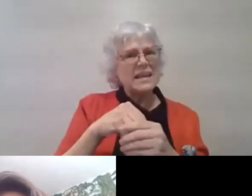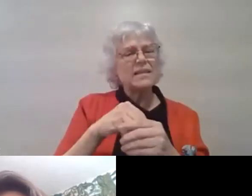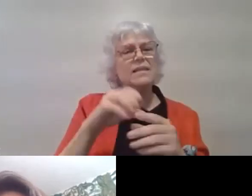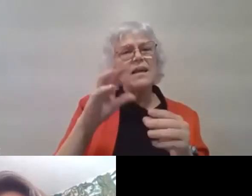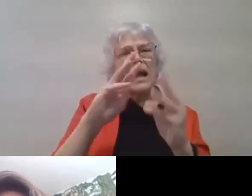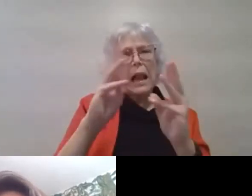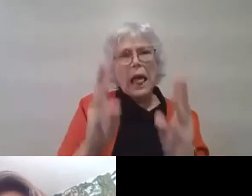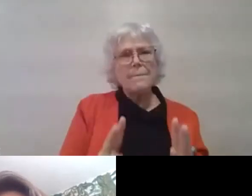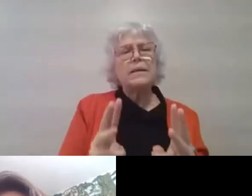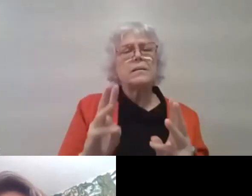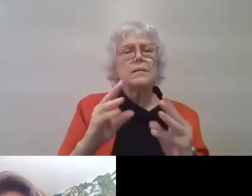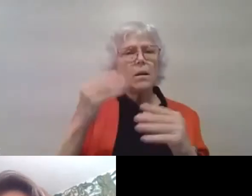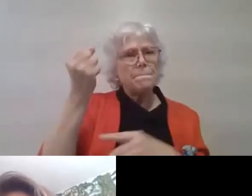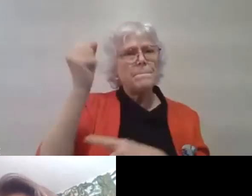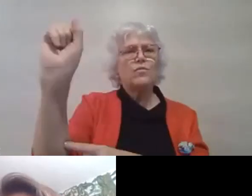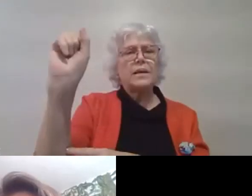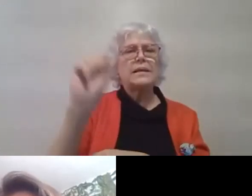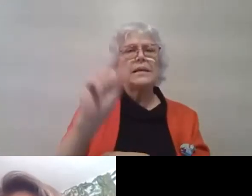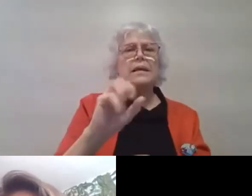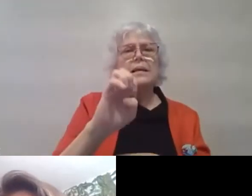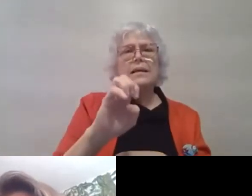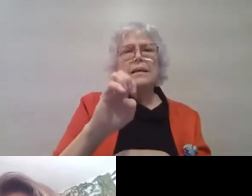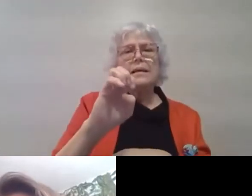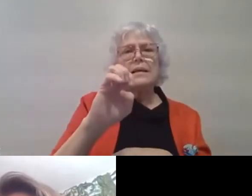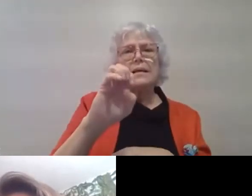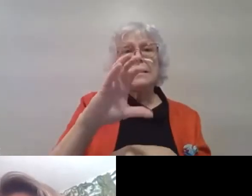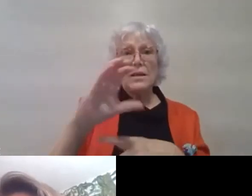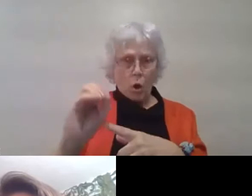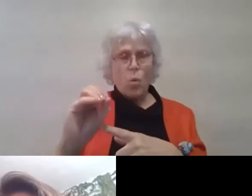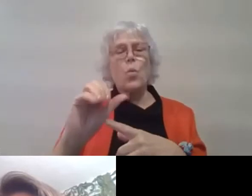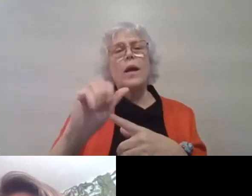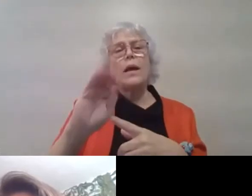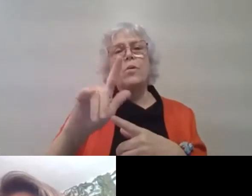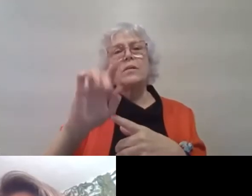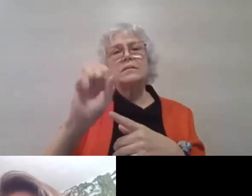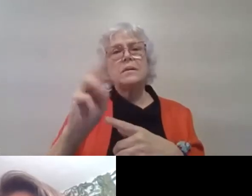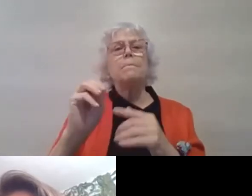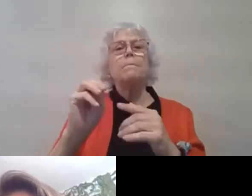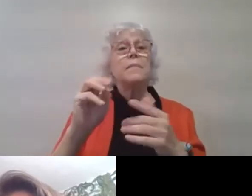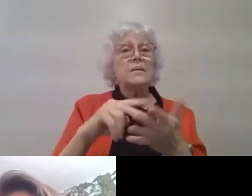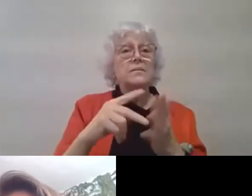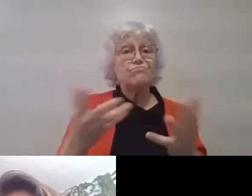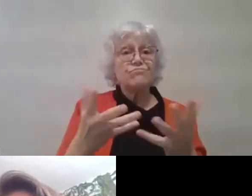eco-ableism is basically denying the needs of disabled, Deaf, ill,